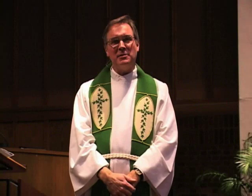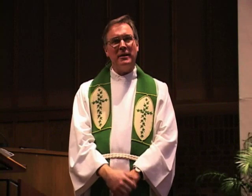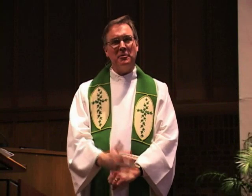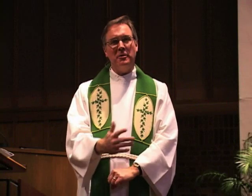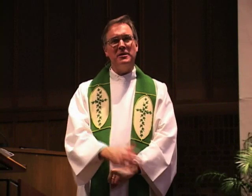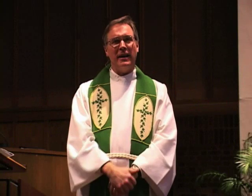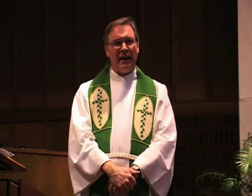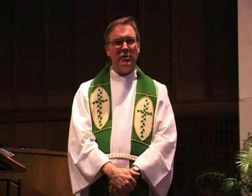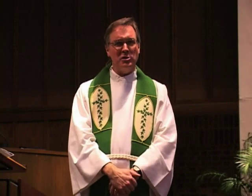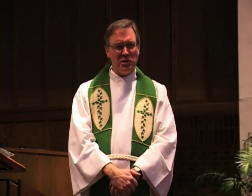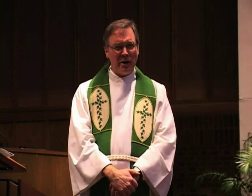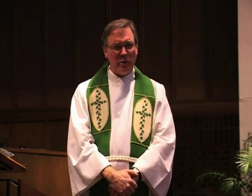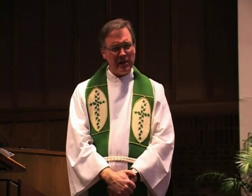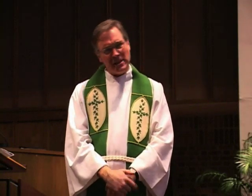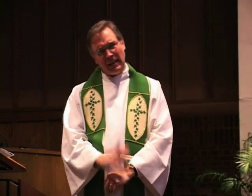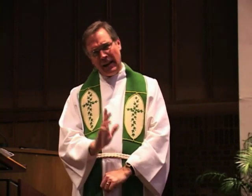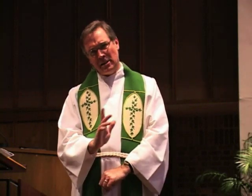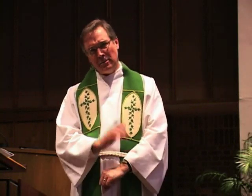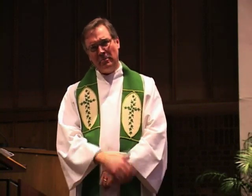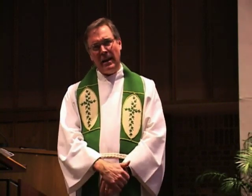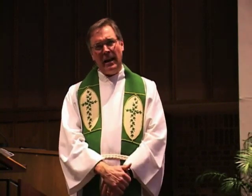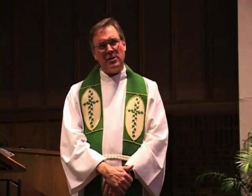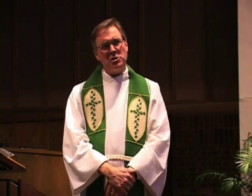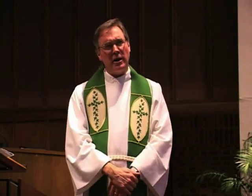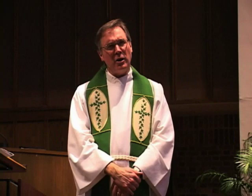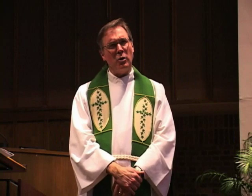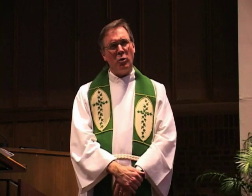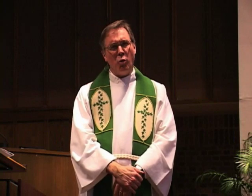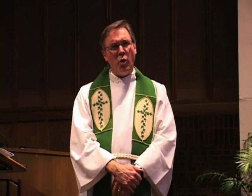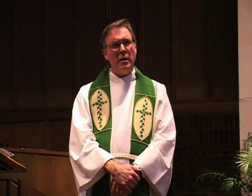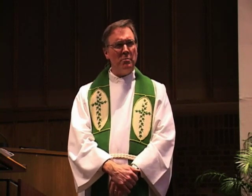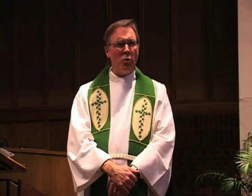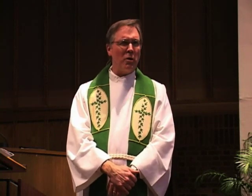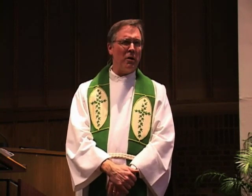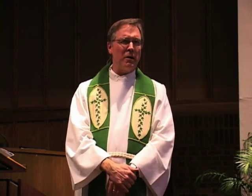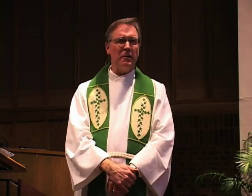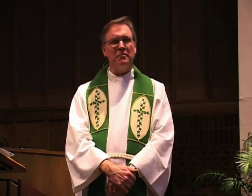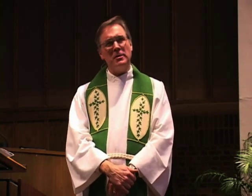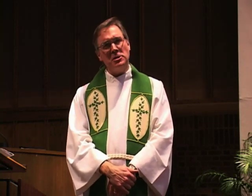Disciple]. Brian: It's been good to have you share with us. I'd like to share one more